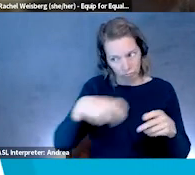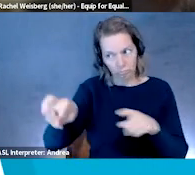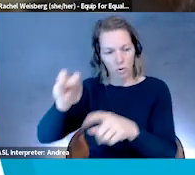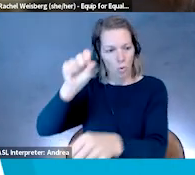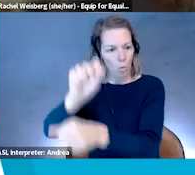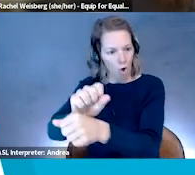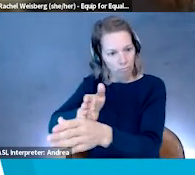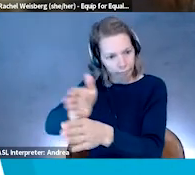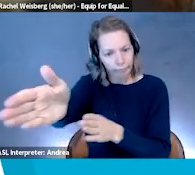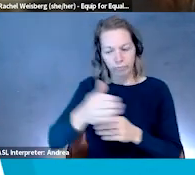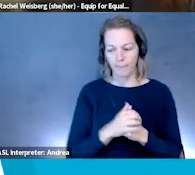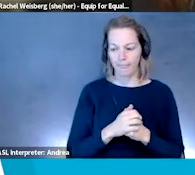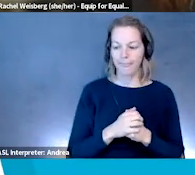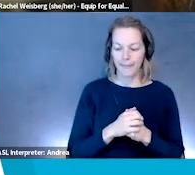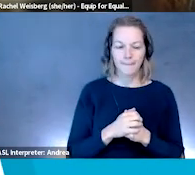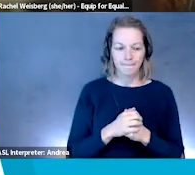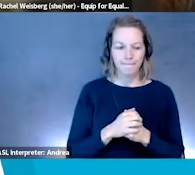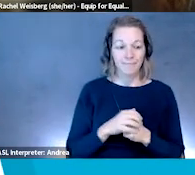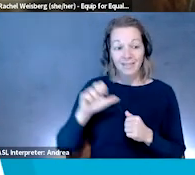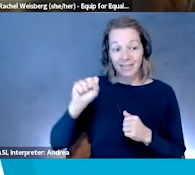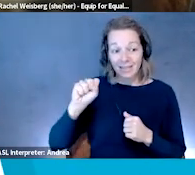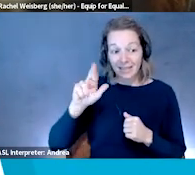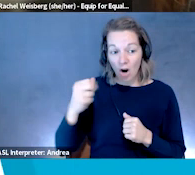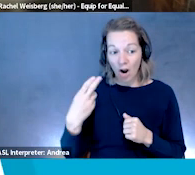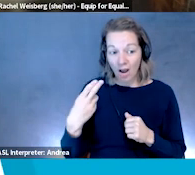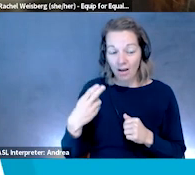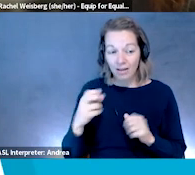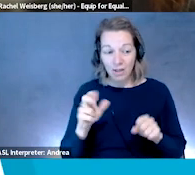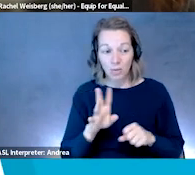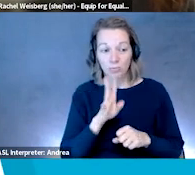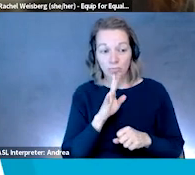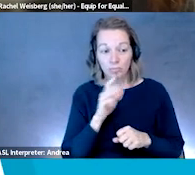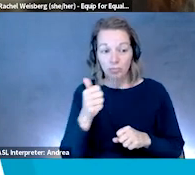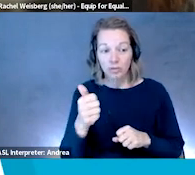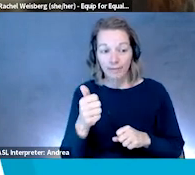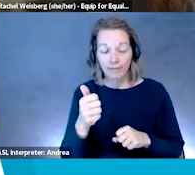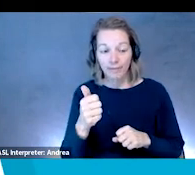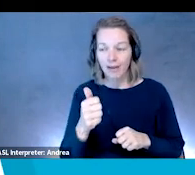THAT EXPERIENCE MADE ME REALIZE HOW IMPORTANT EMPLOYMENT IS AND THAT IS WHY I ADVOCATE FOR